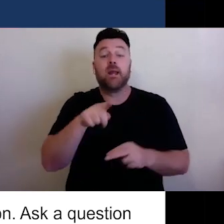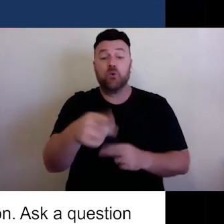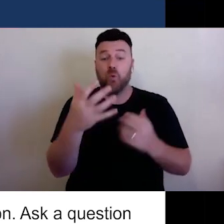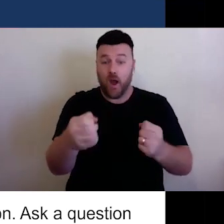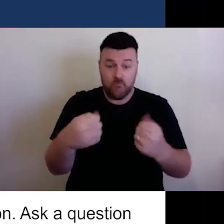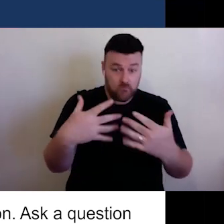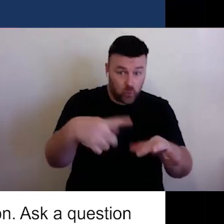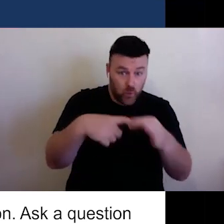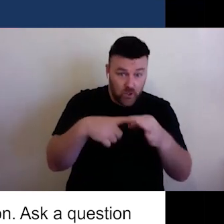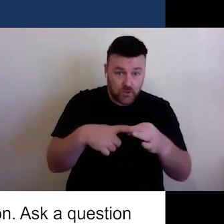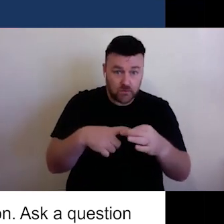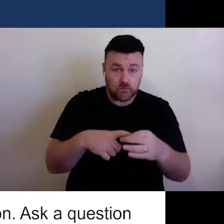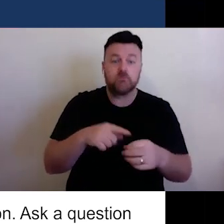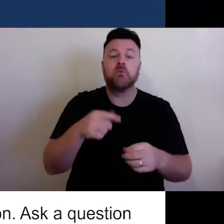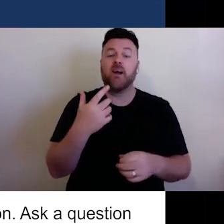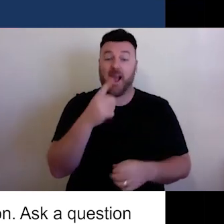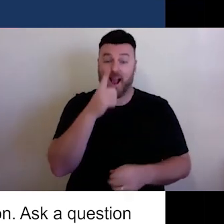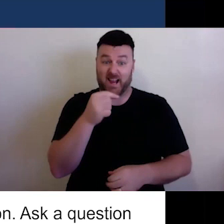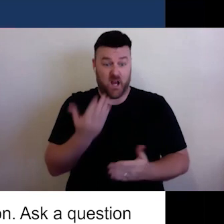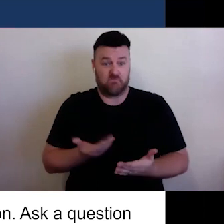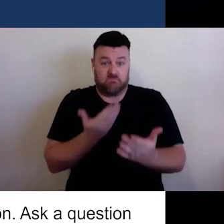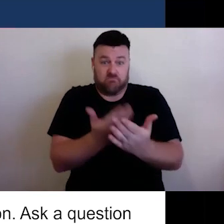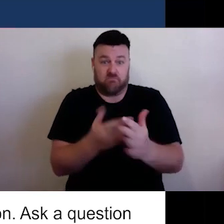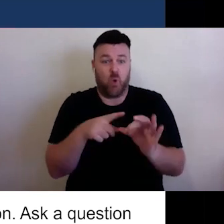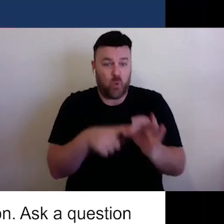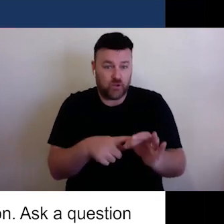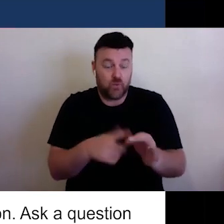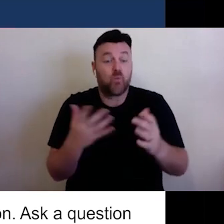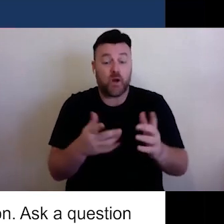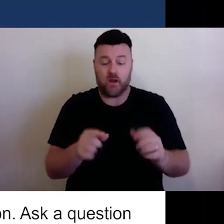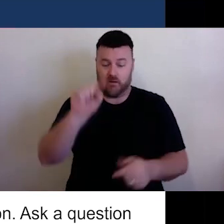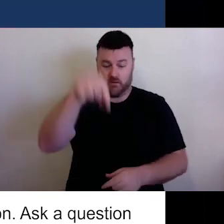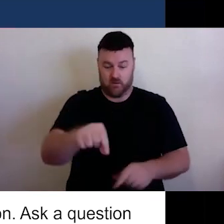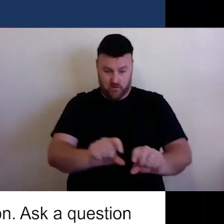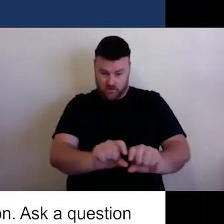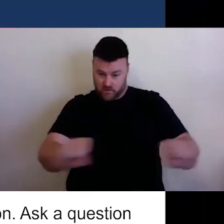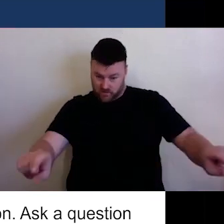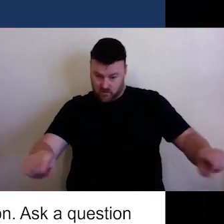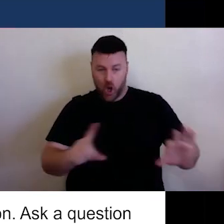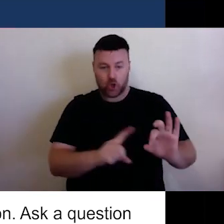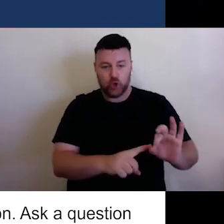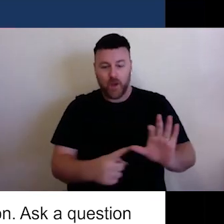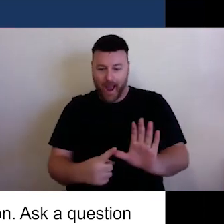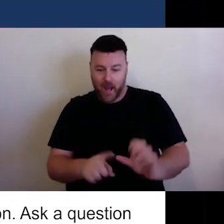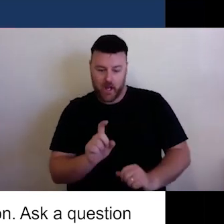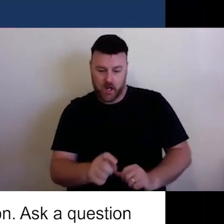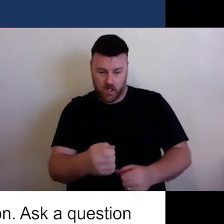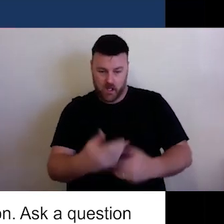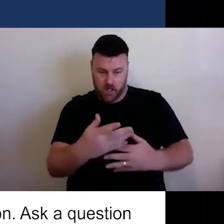section at the bottom of the screen and we will do our best to respond. If we don't respond to you immediately in the session, you